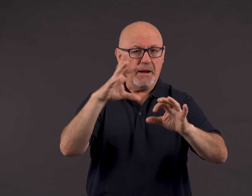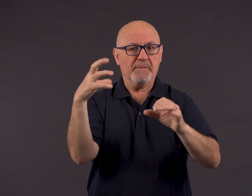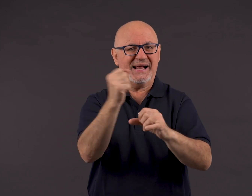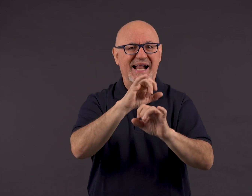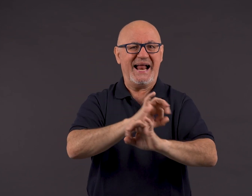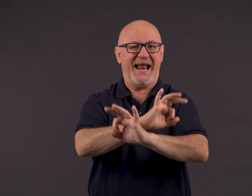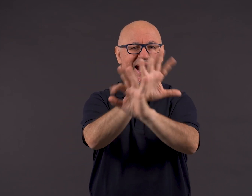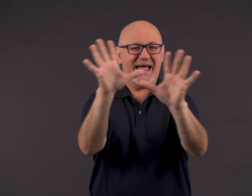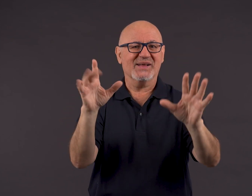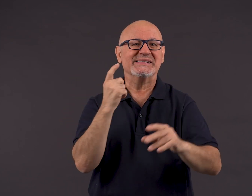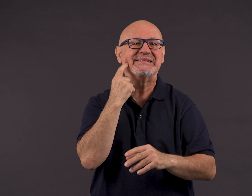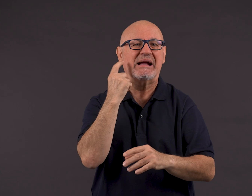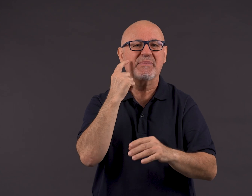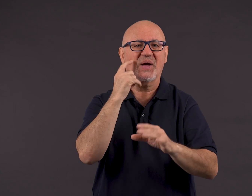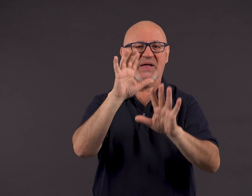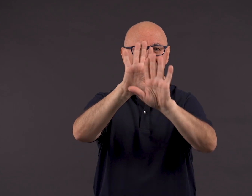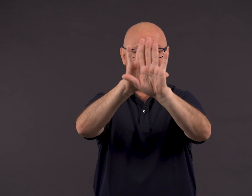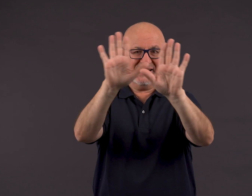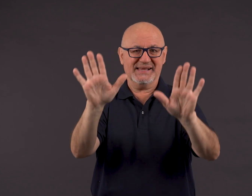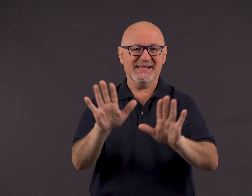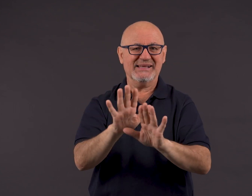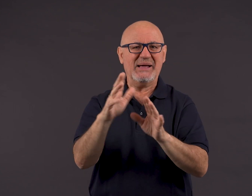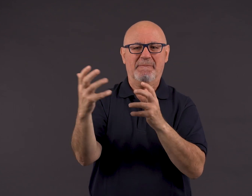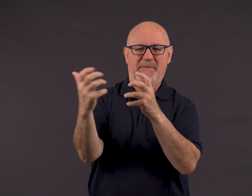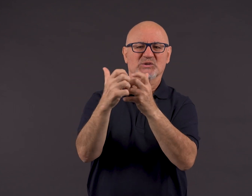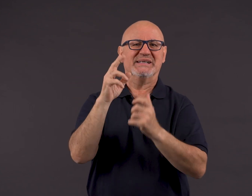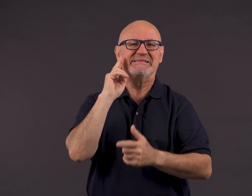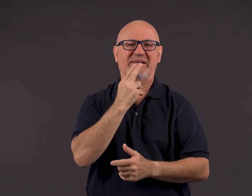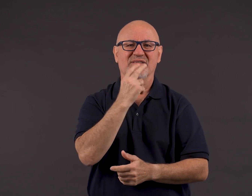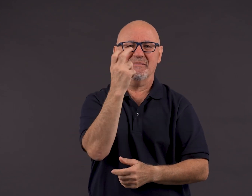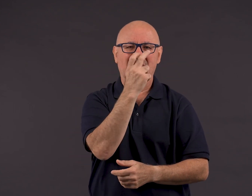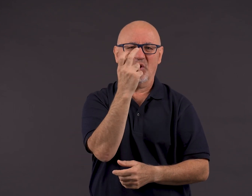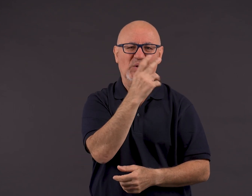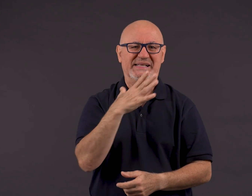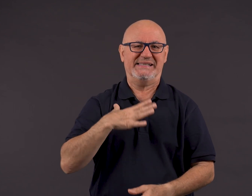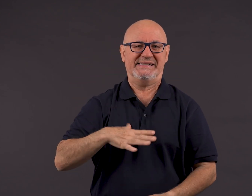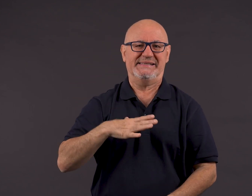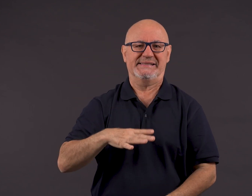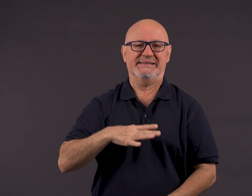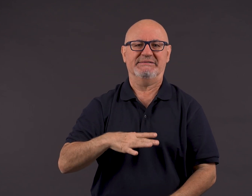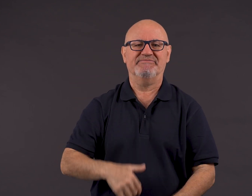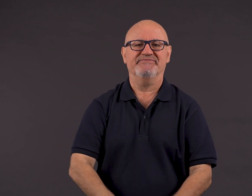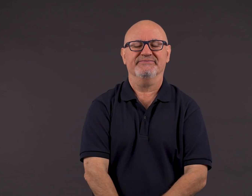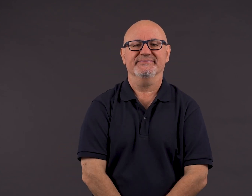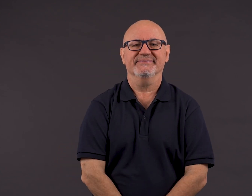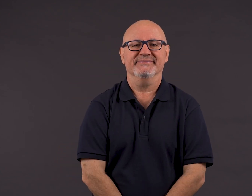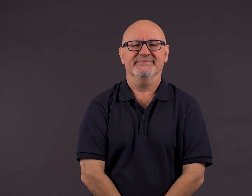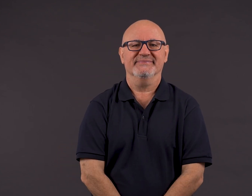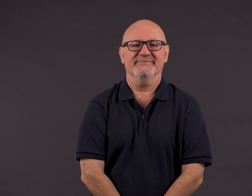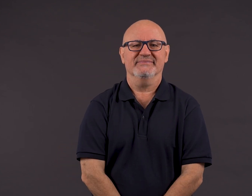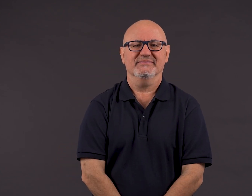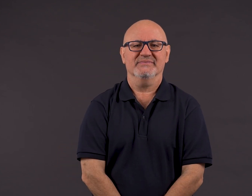be distracting. Clear and simple pictures are much better for a Deafblind audience.